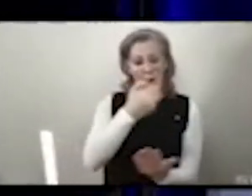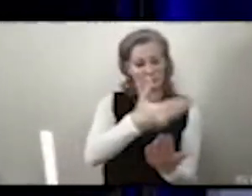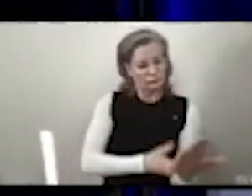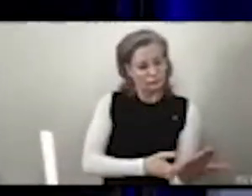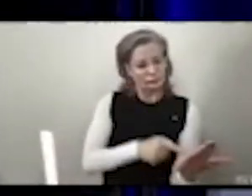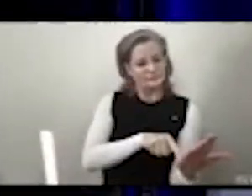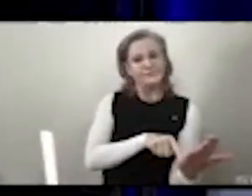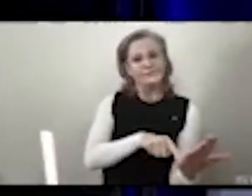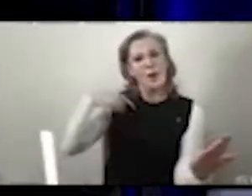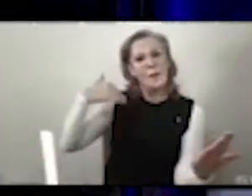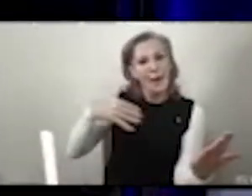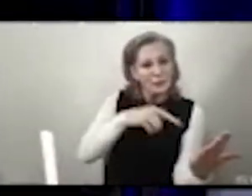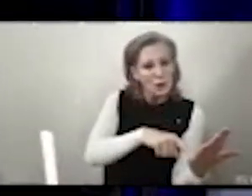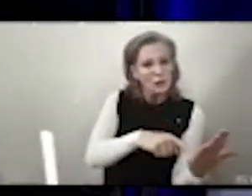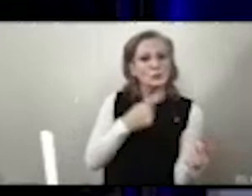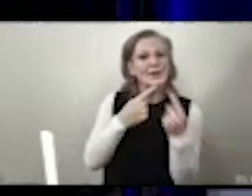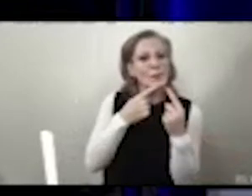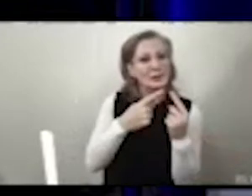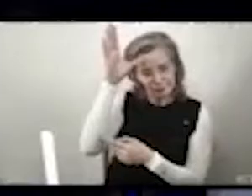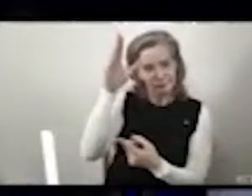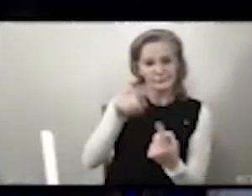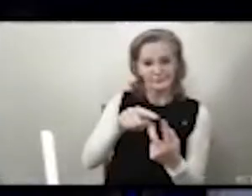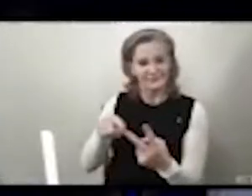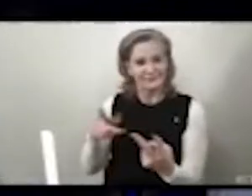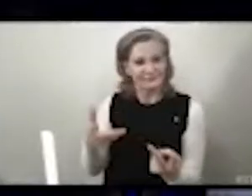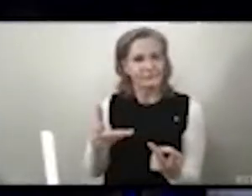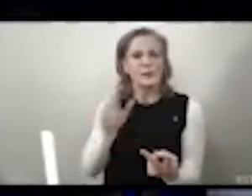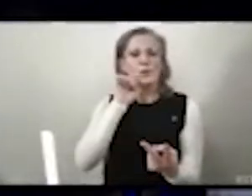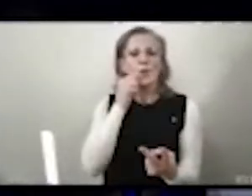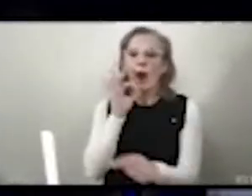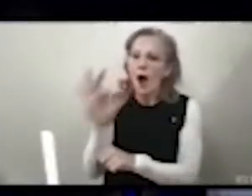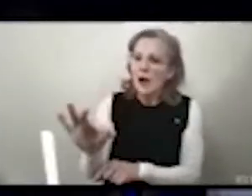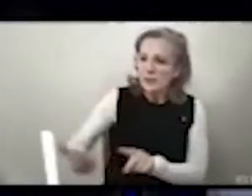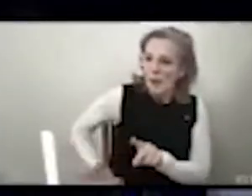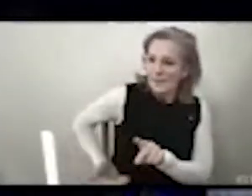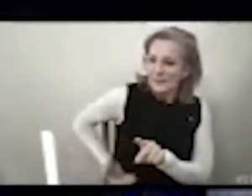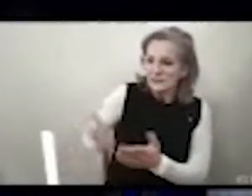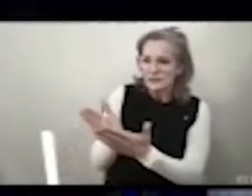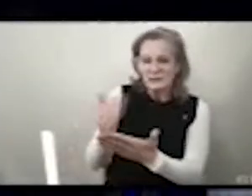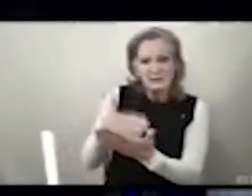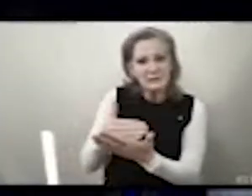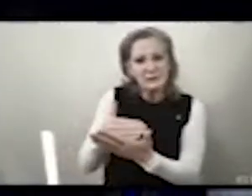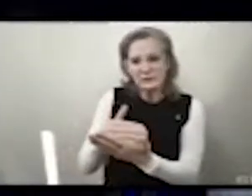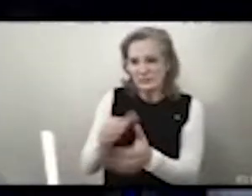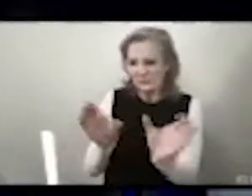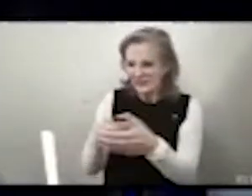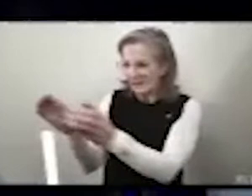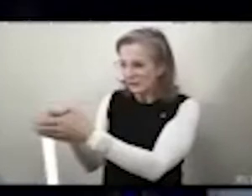from Dr Rebekah Widdowfield and Professor Dame Anne Glover. And there'll be a Q and a with the attendees here to follow. You can submit questions